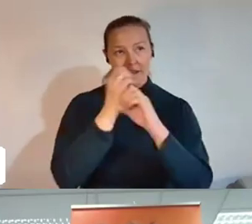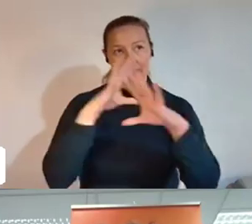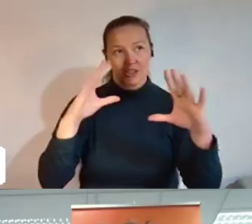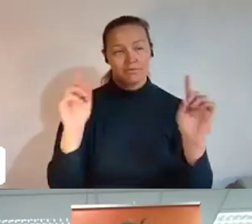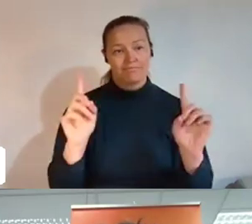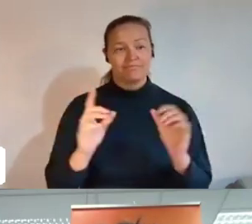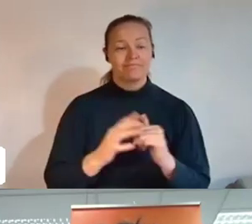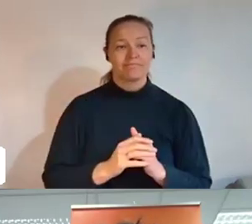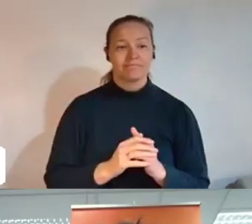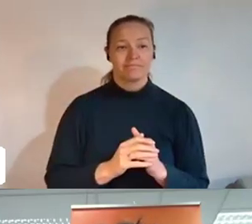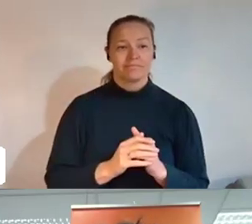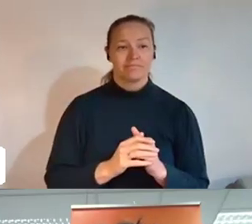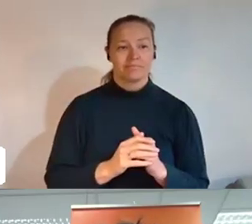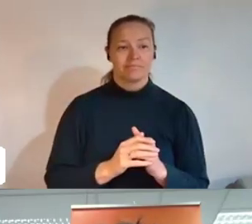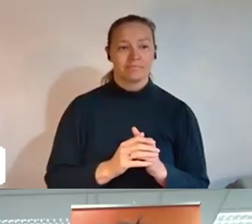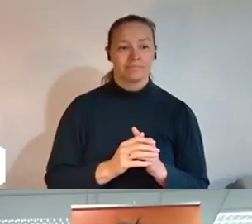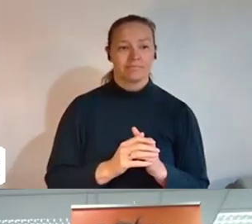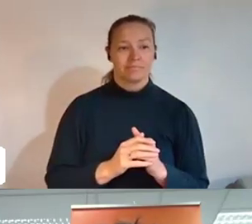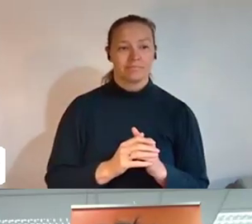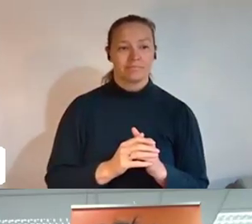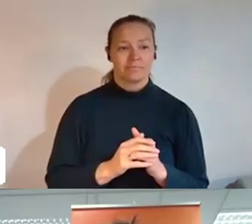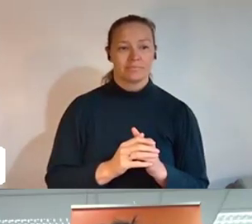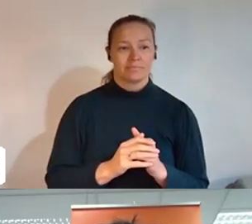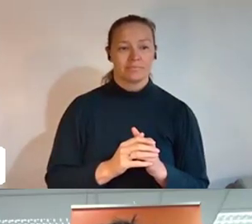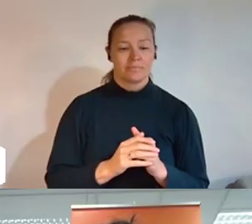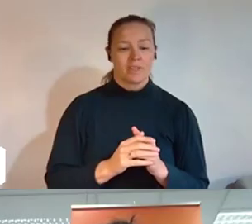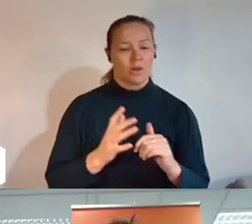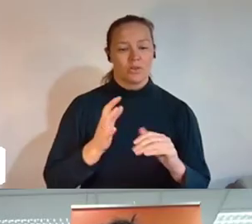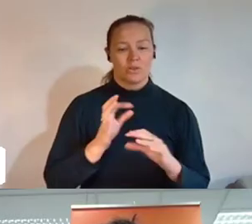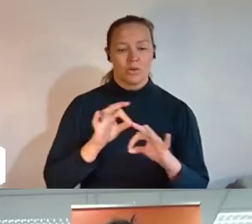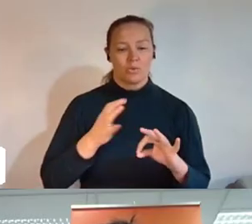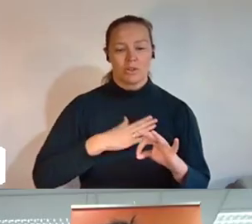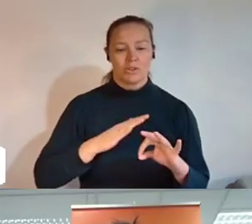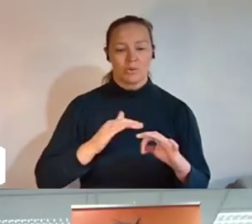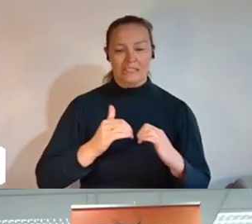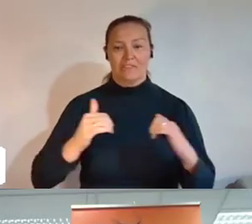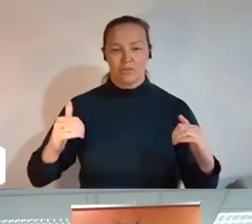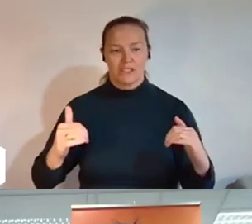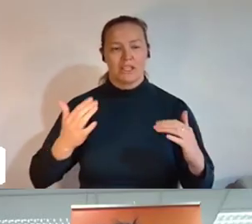wouldn't be differentiating that people would just be able to access services and it would be normal